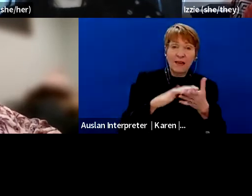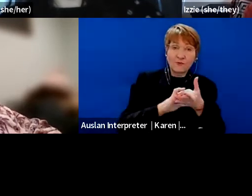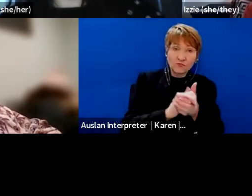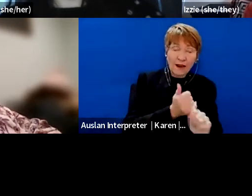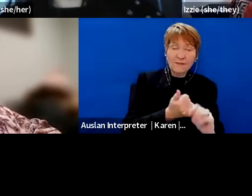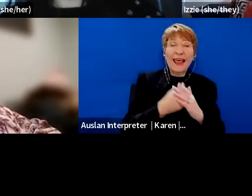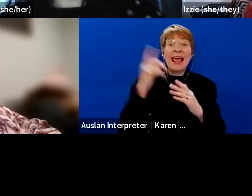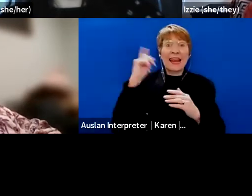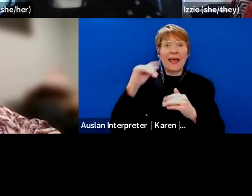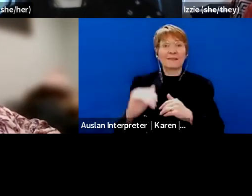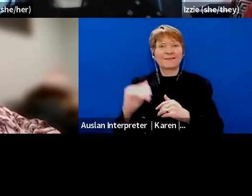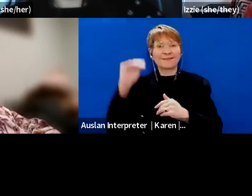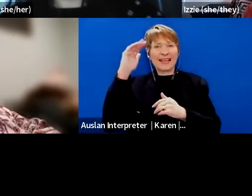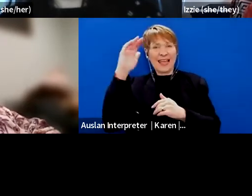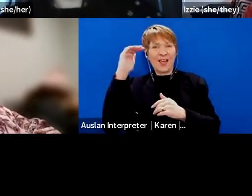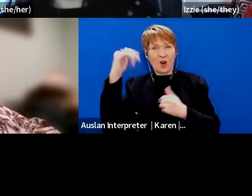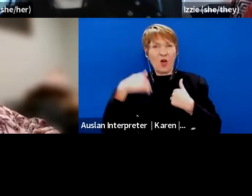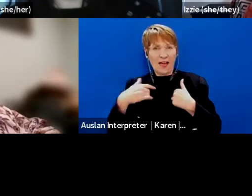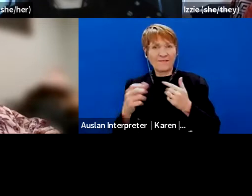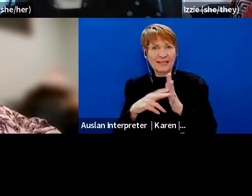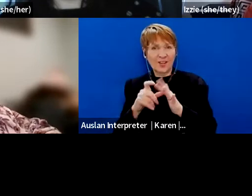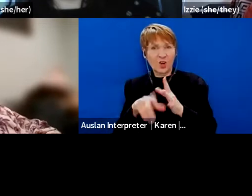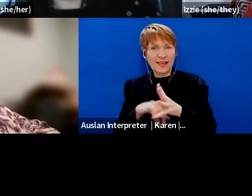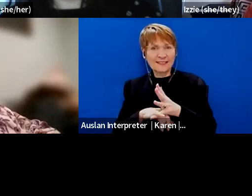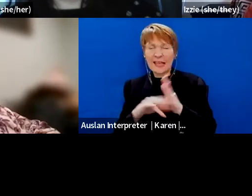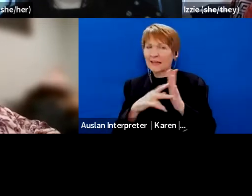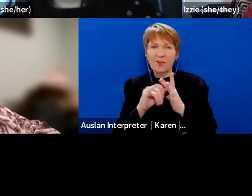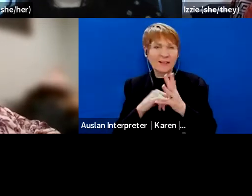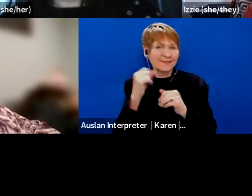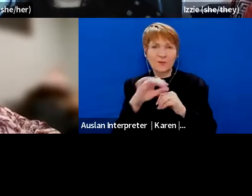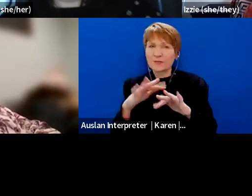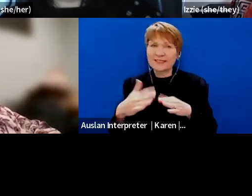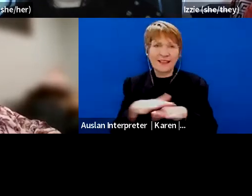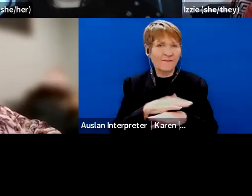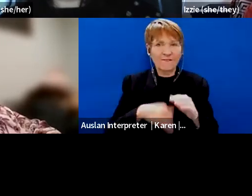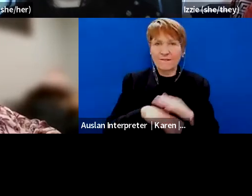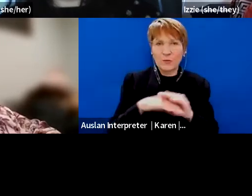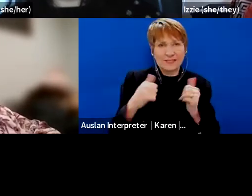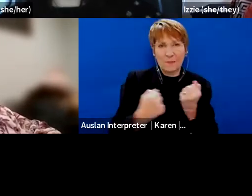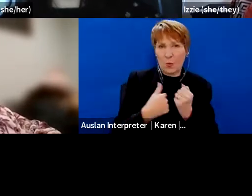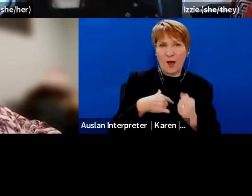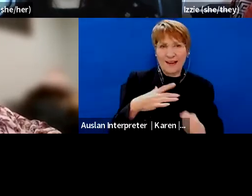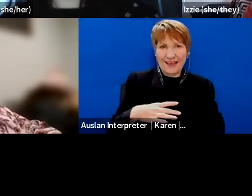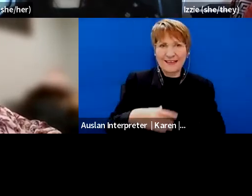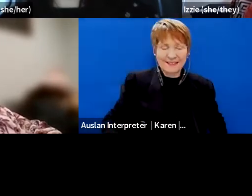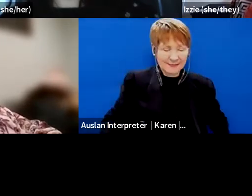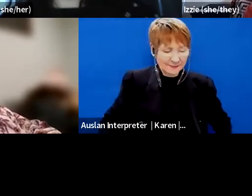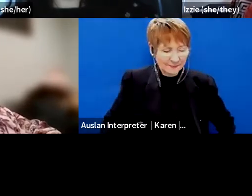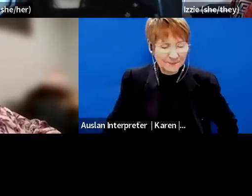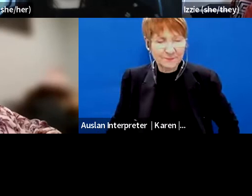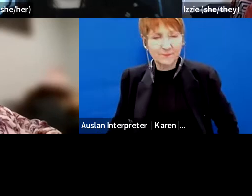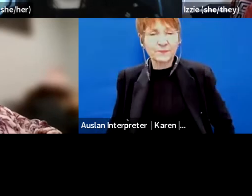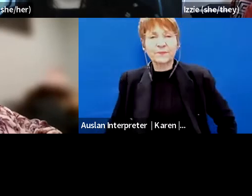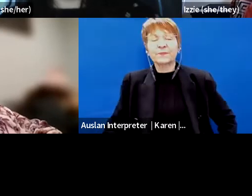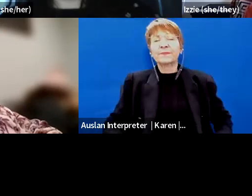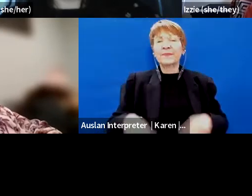Now as an adult, even after the end is it is doesn't cover all the support that I need in the areas of my life.